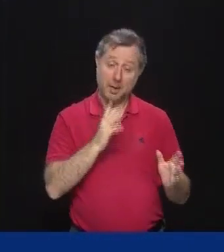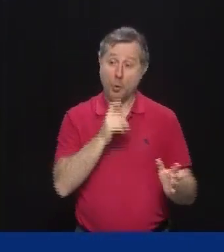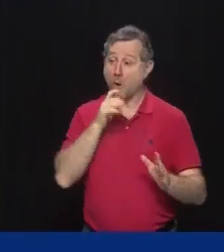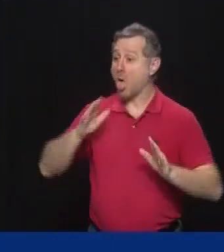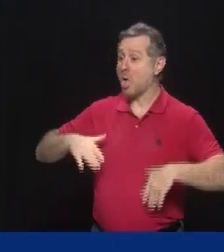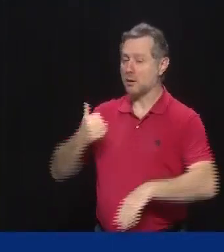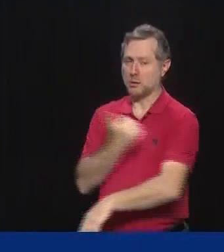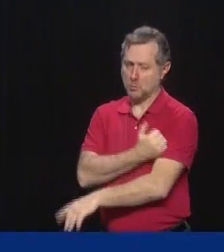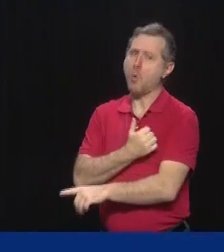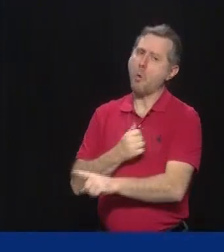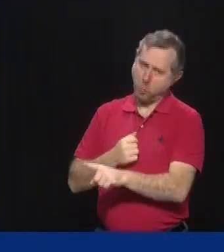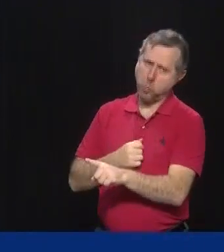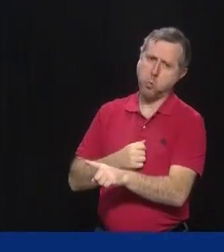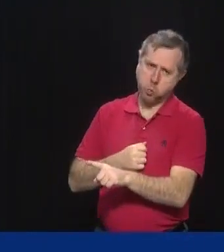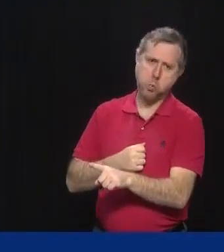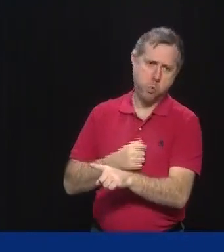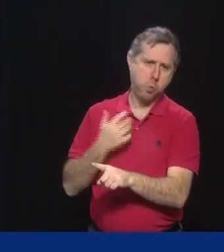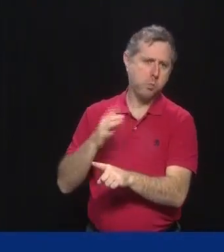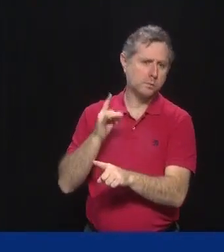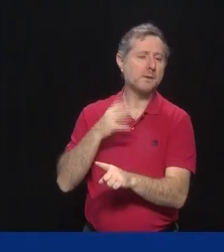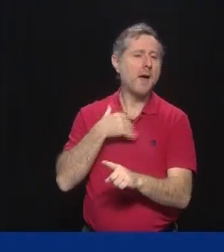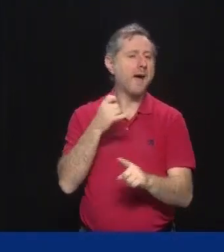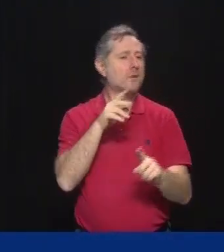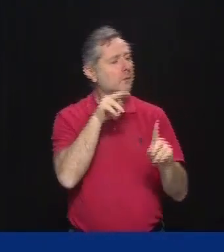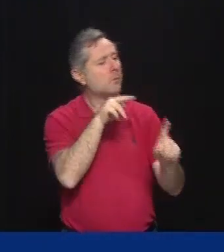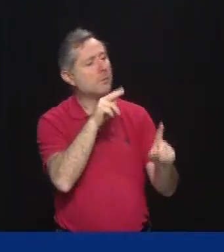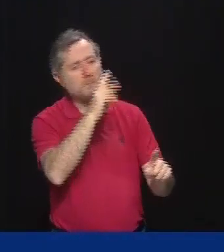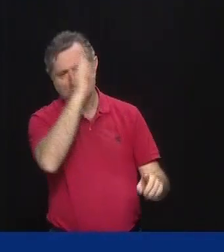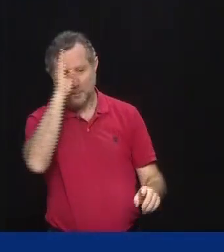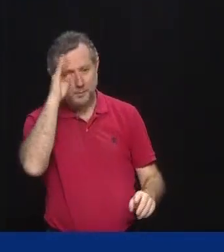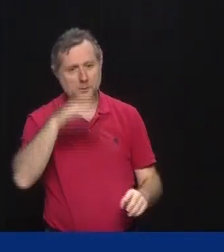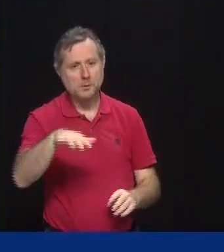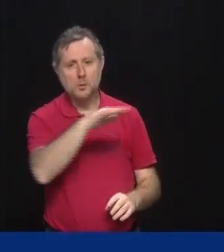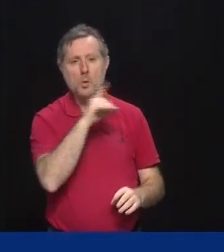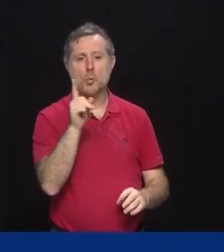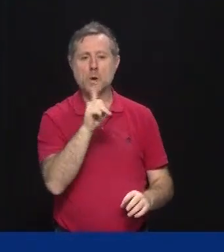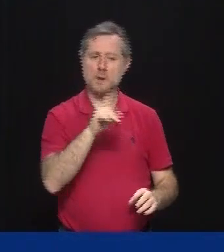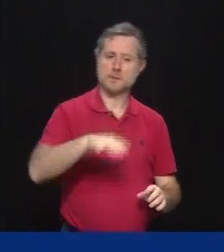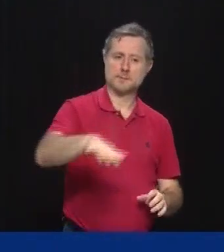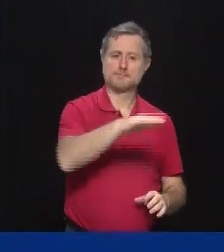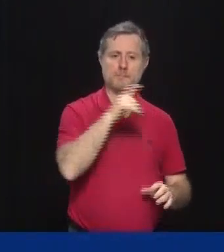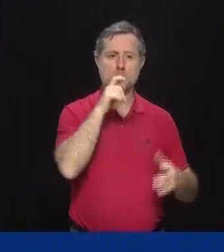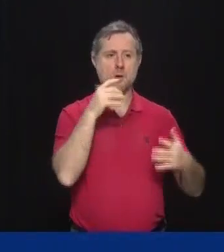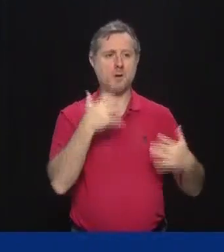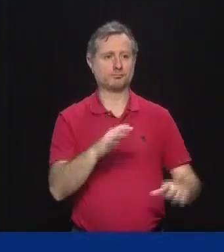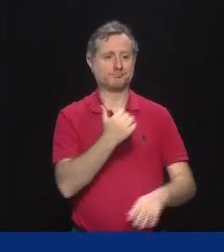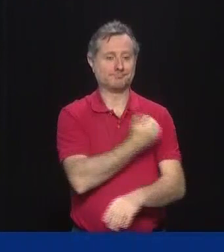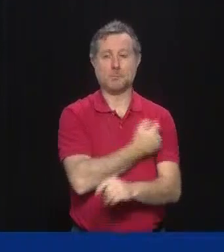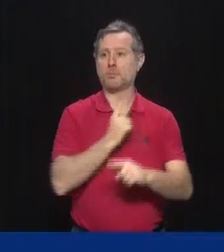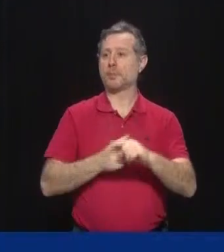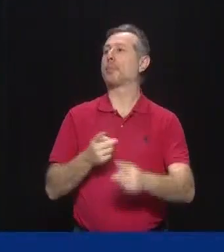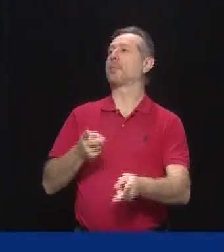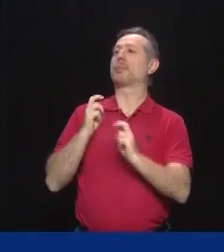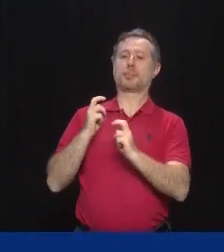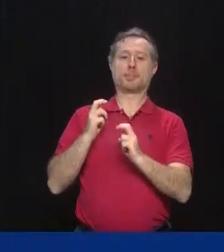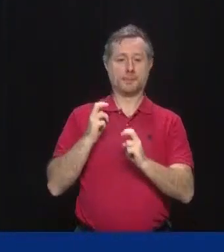IT DOESN'T MEAN THEY HAVE THE SEVERITY HAD THEY NOT BEEN VACCINATED. THE HOSPITALIZATIONS OF THE